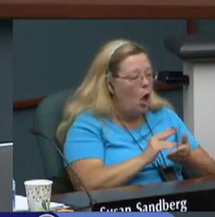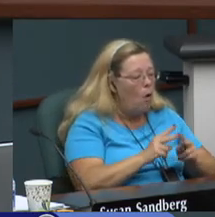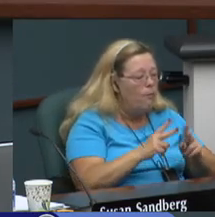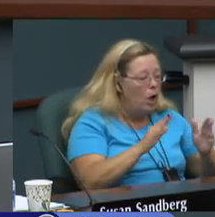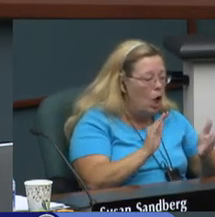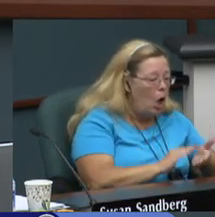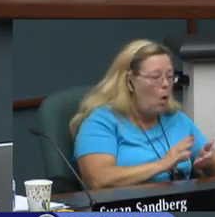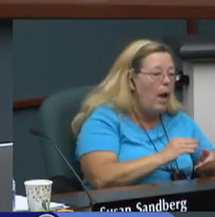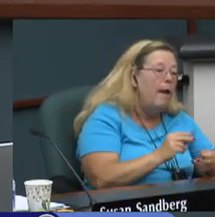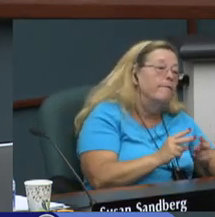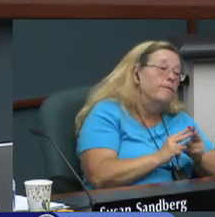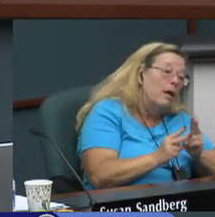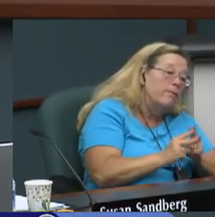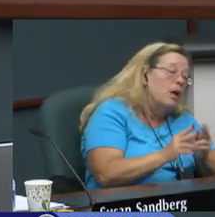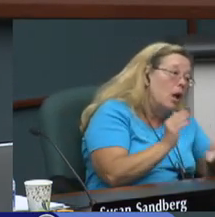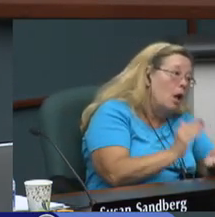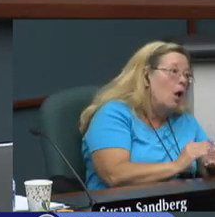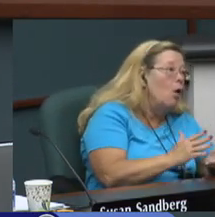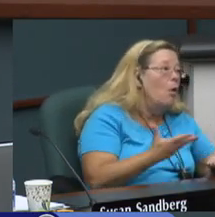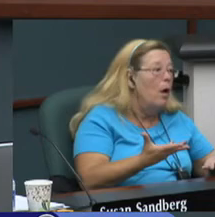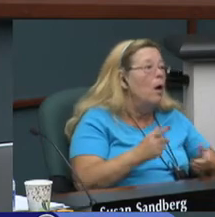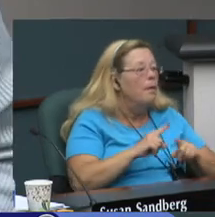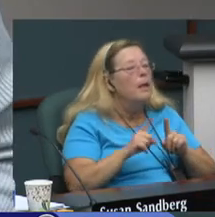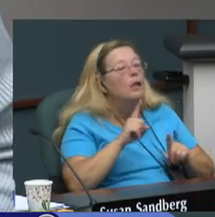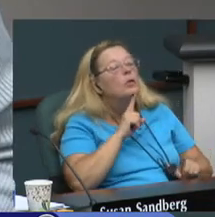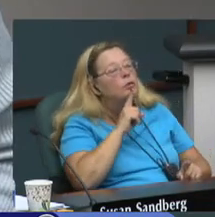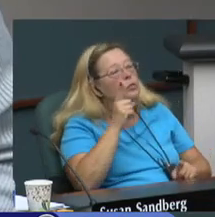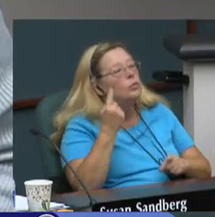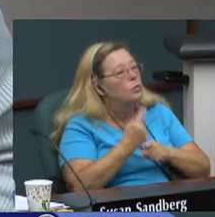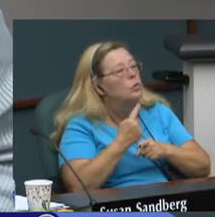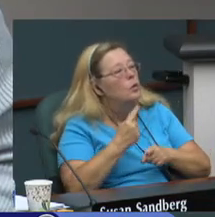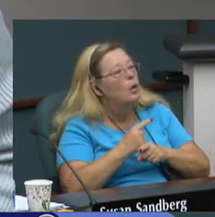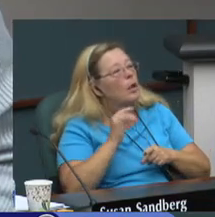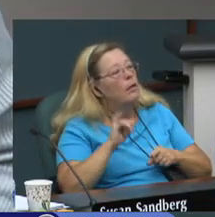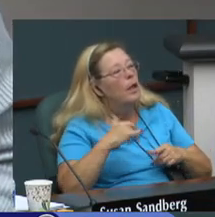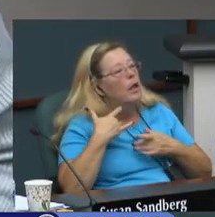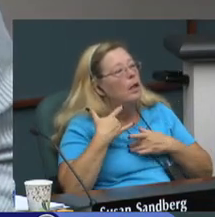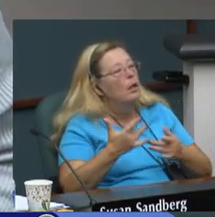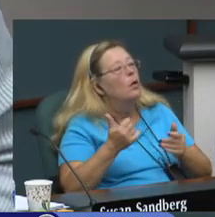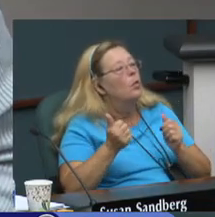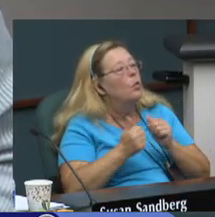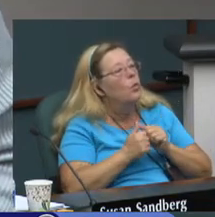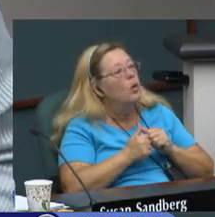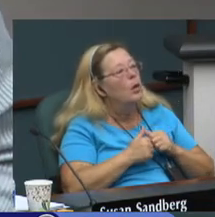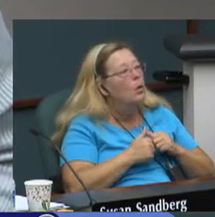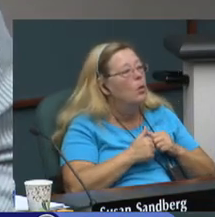low it might know yours are correct and and those typically go with the home